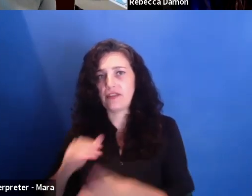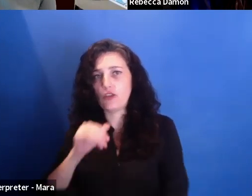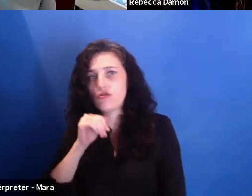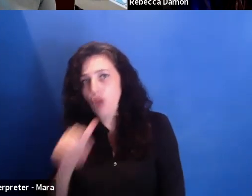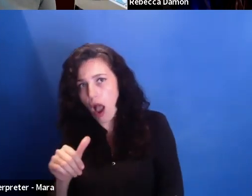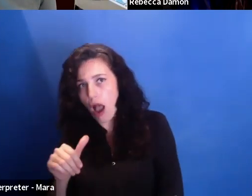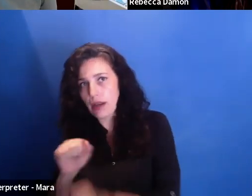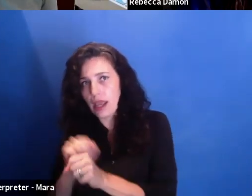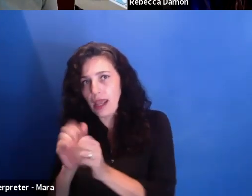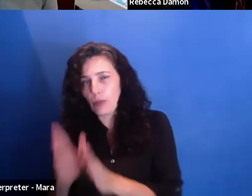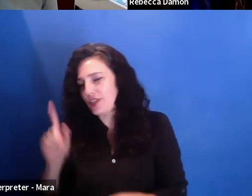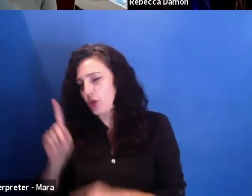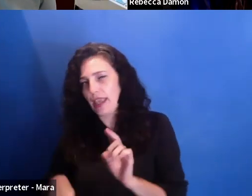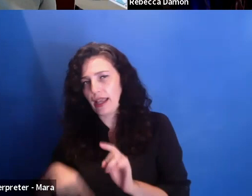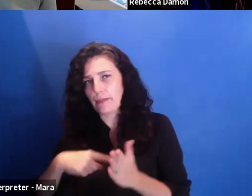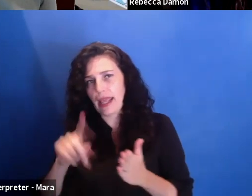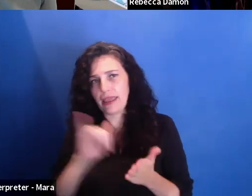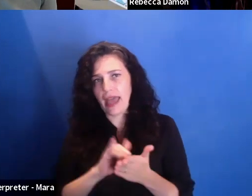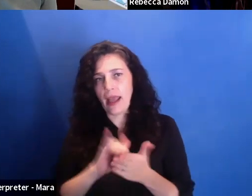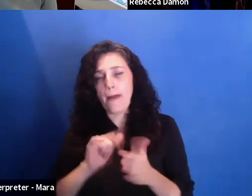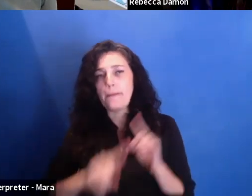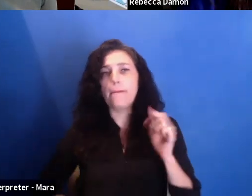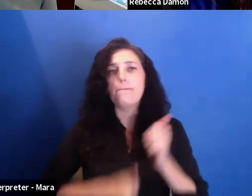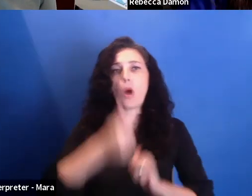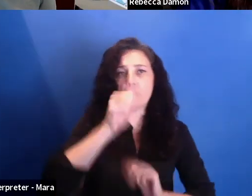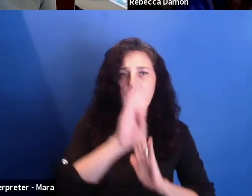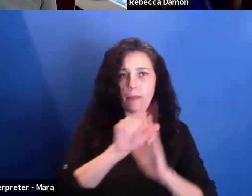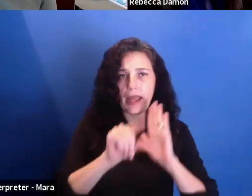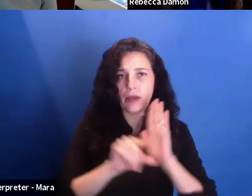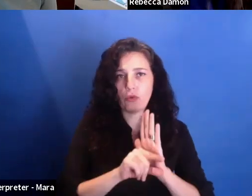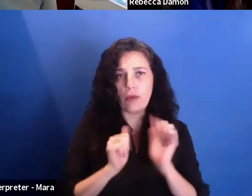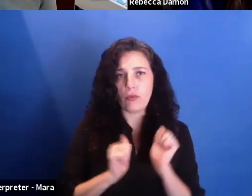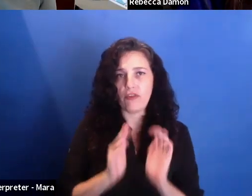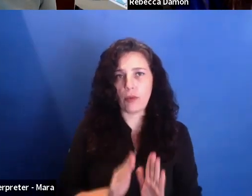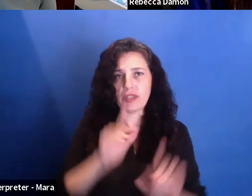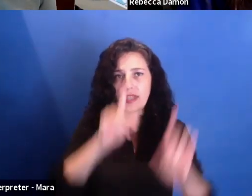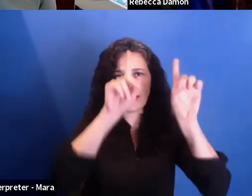But for the vast majority of background performers who will be testing negative and then going to work for the producer as a result,